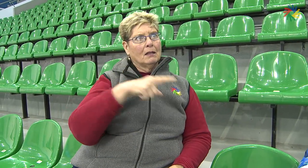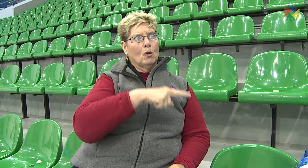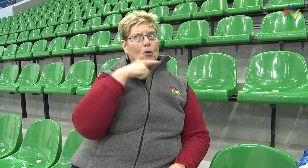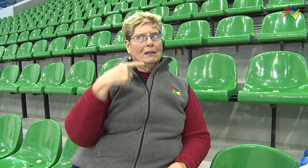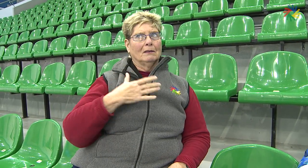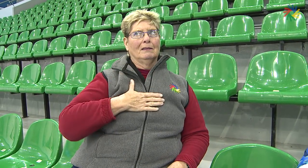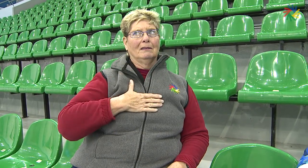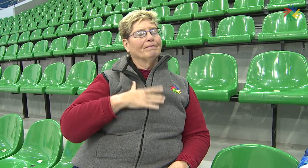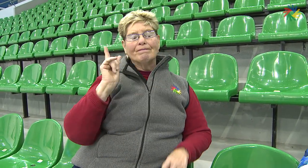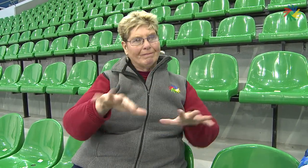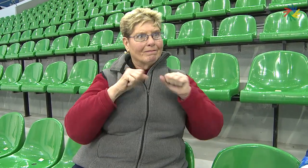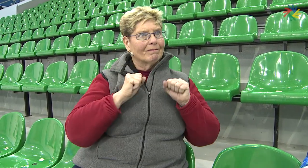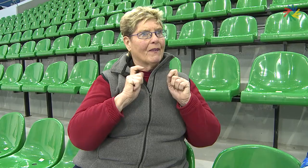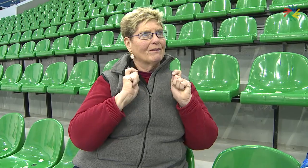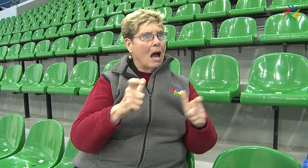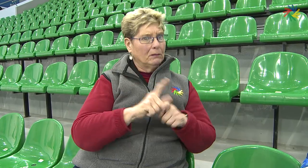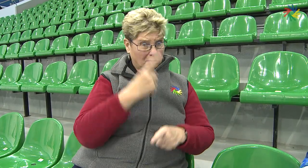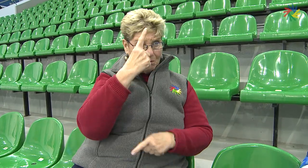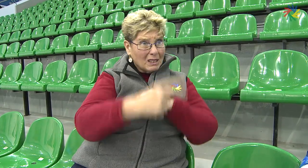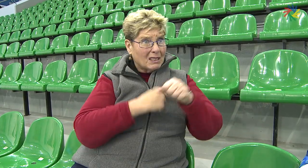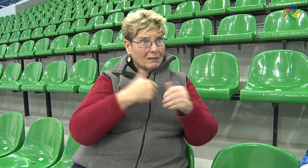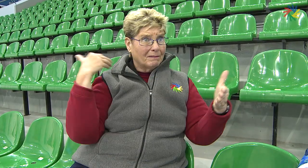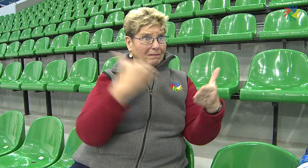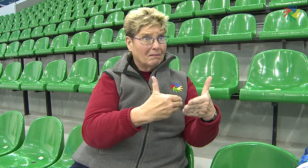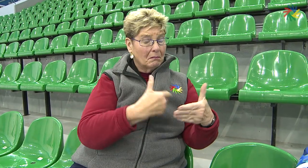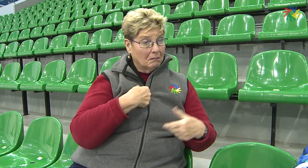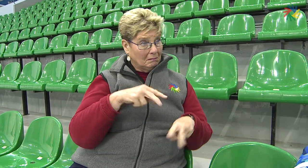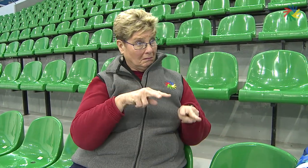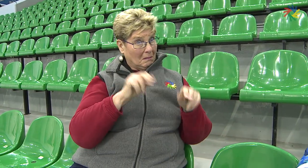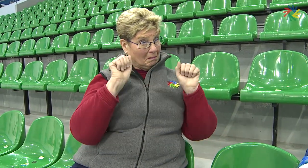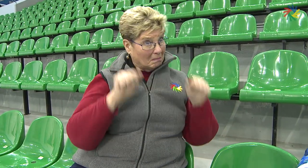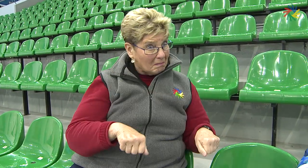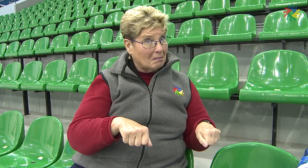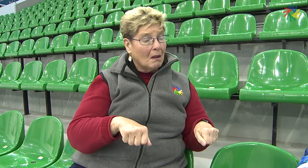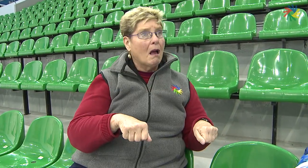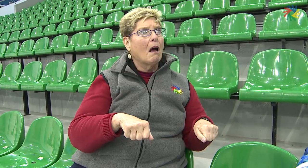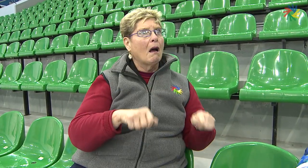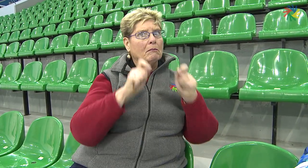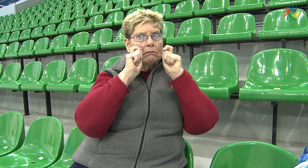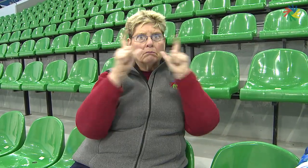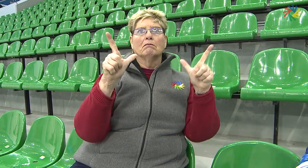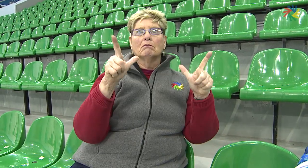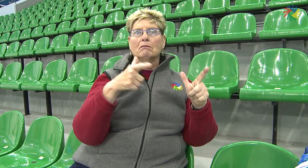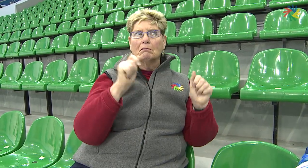and representing the Russian Federation, they may have felt inclined to take fast action with the task of planning the Winter Deaflympics in a short amount of time, in a year. At first, I questioned whether they could do this, and I was surprised!